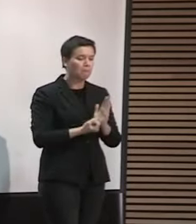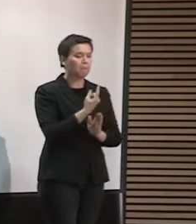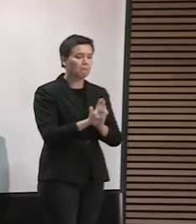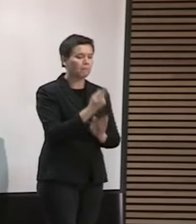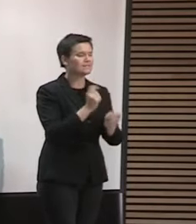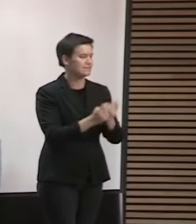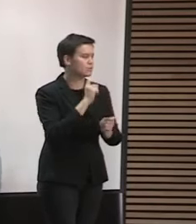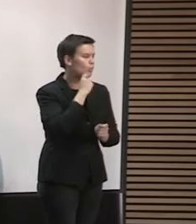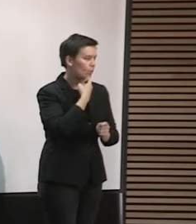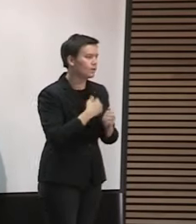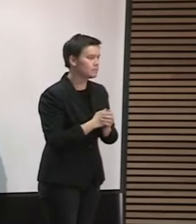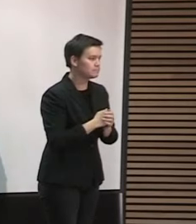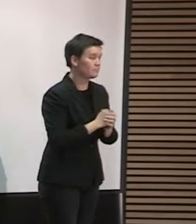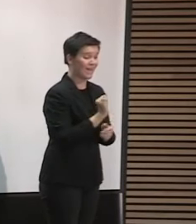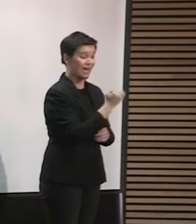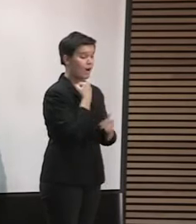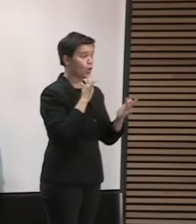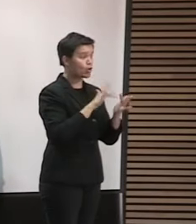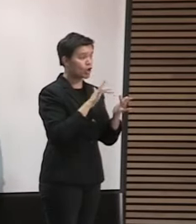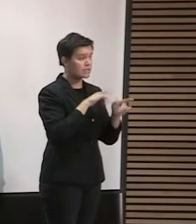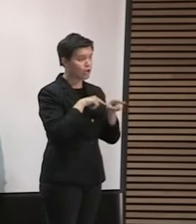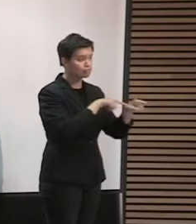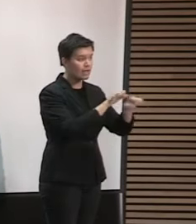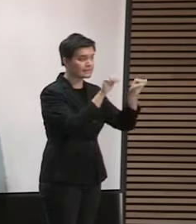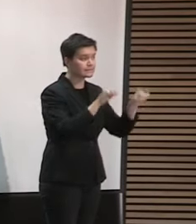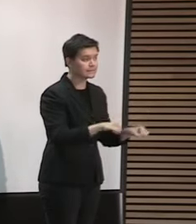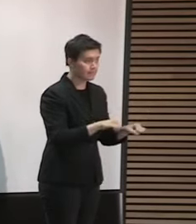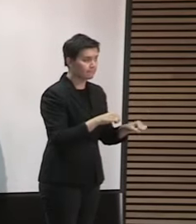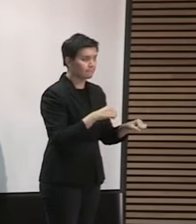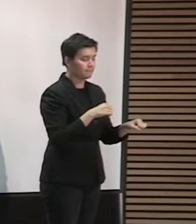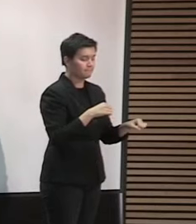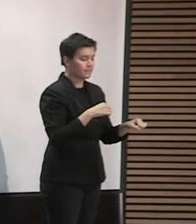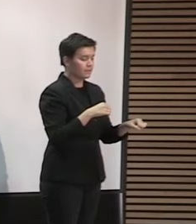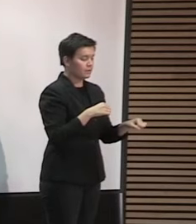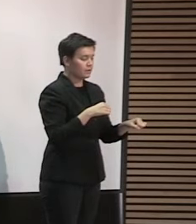attending gatherings of more than 10, stick with those rules that are in place in